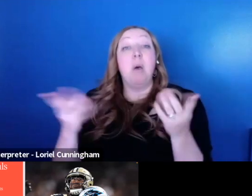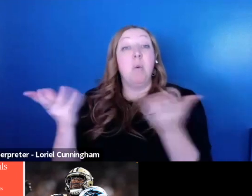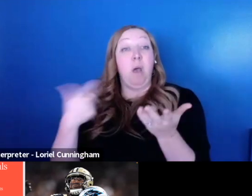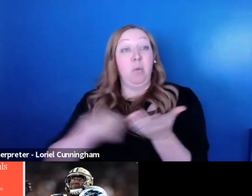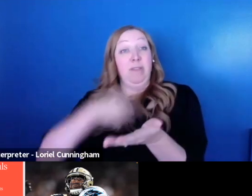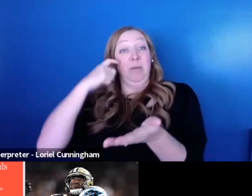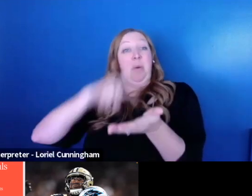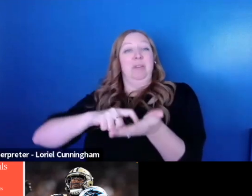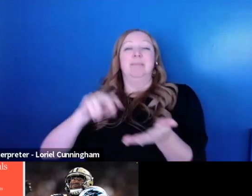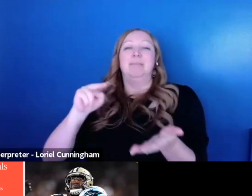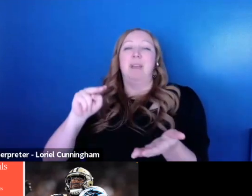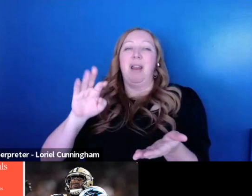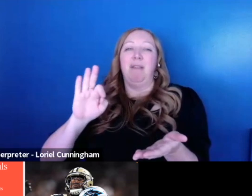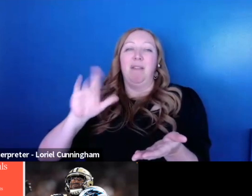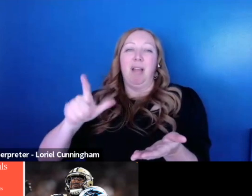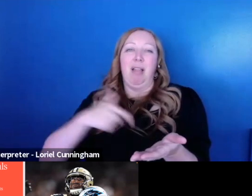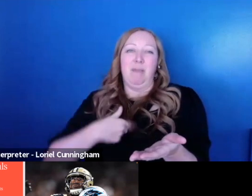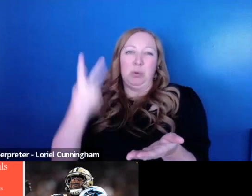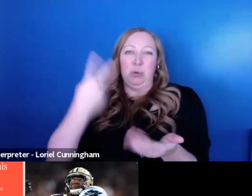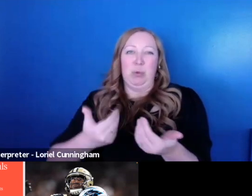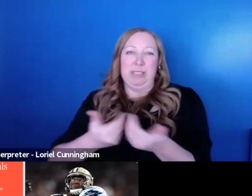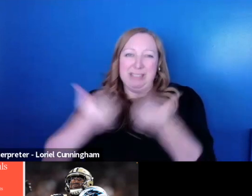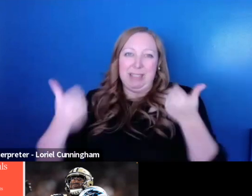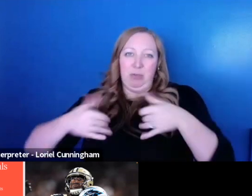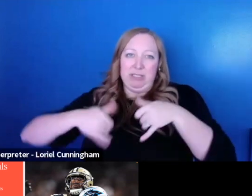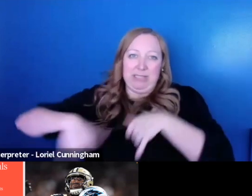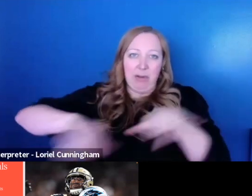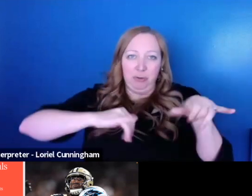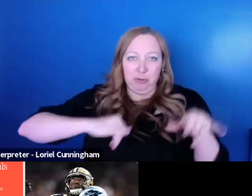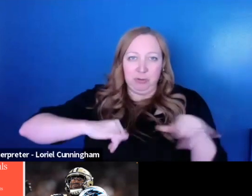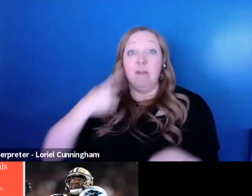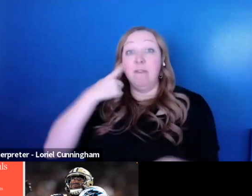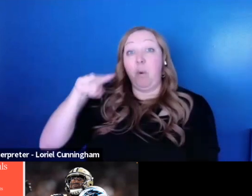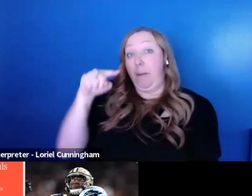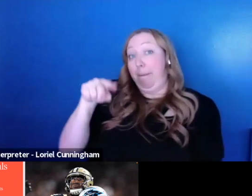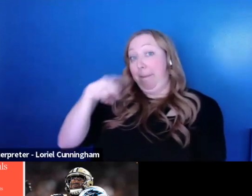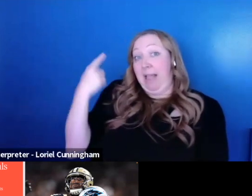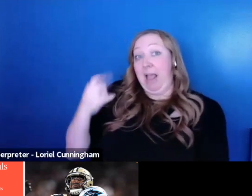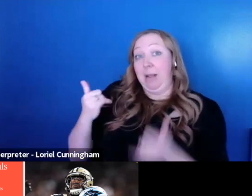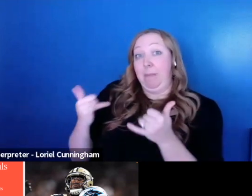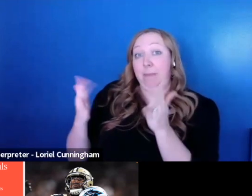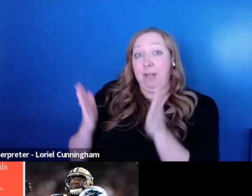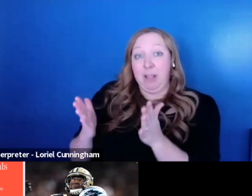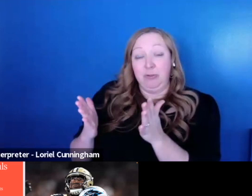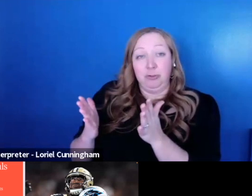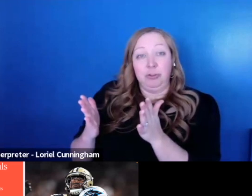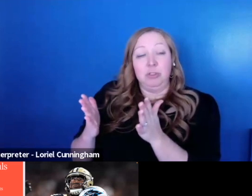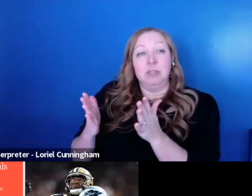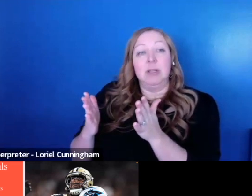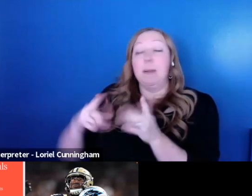Black players they were using a race norming standard that says, well, Black players or Black men have lower cognitive